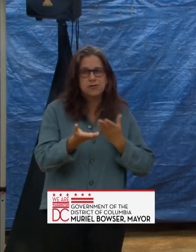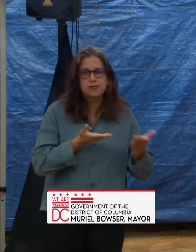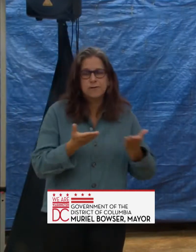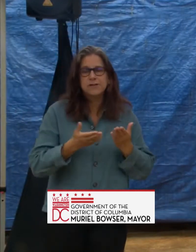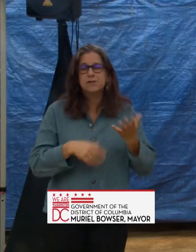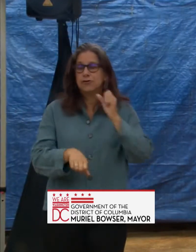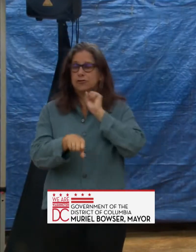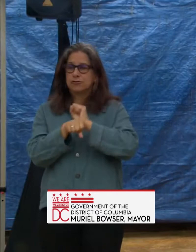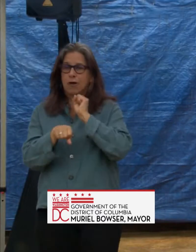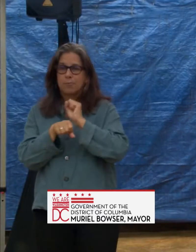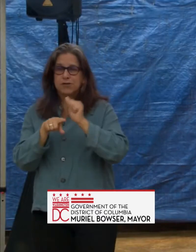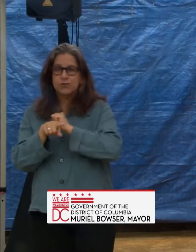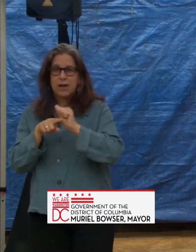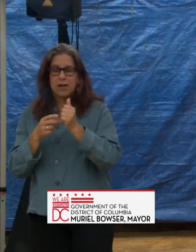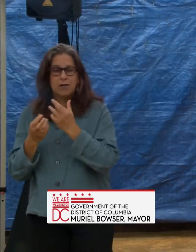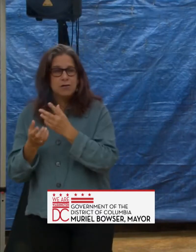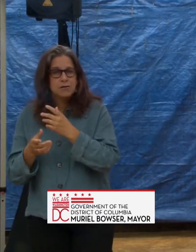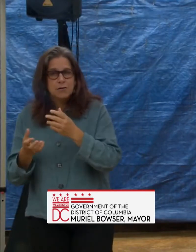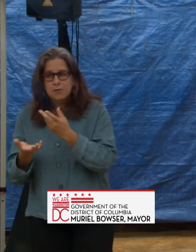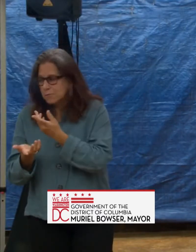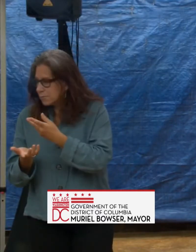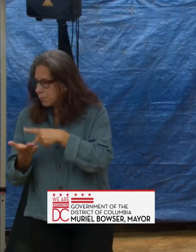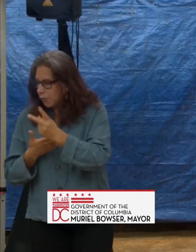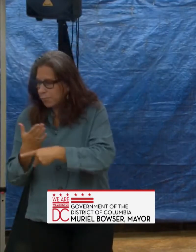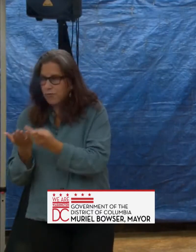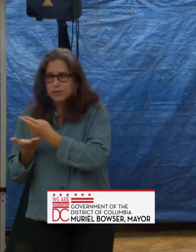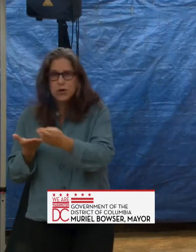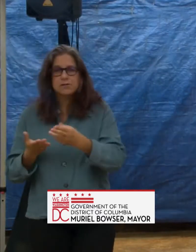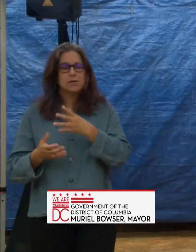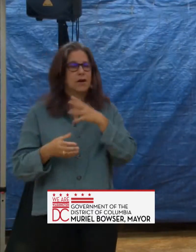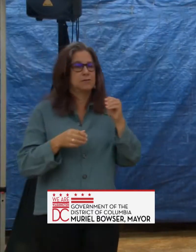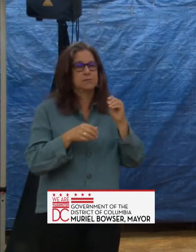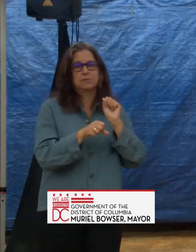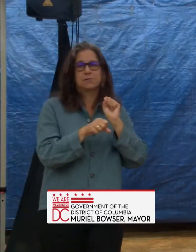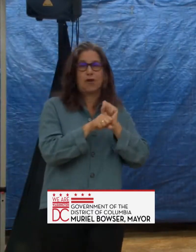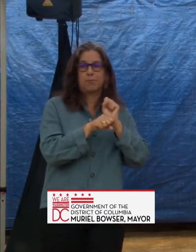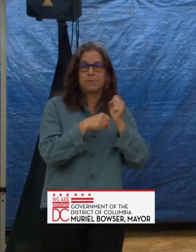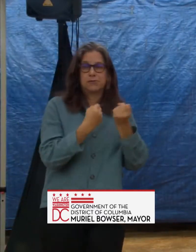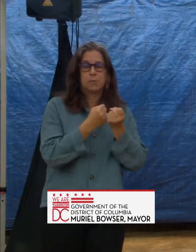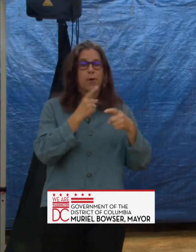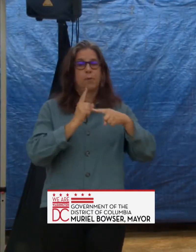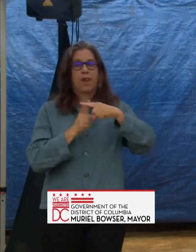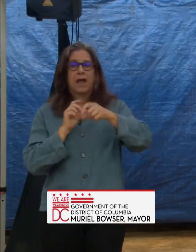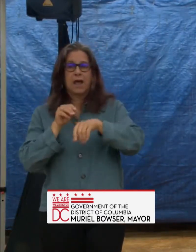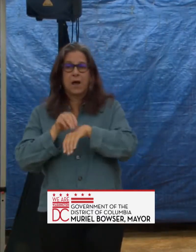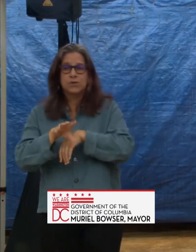SUPPORT, WE HAVE SEEN A 10.5% REDUCTION IN HOMELESSNESS IN THE